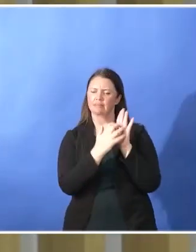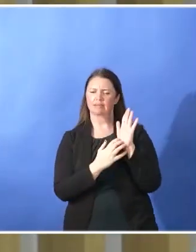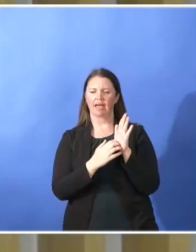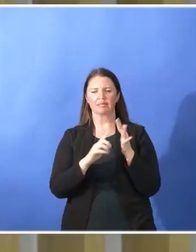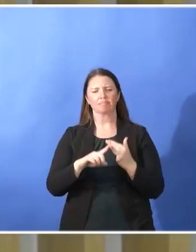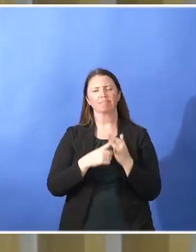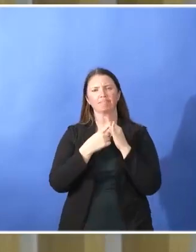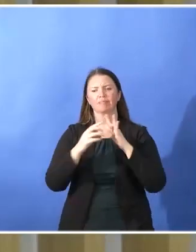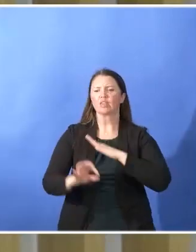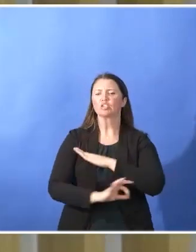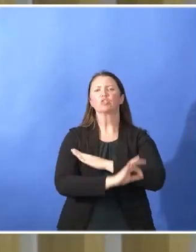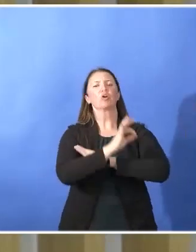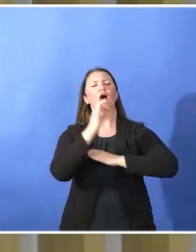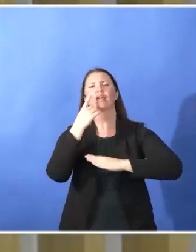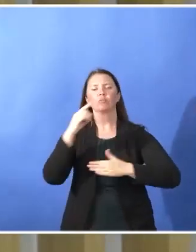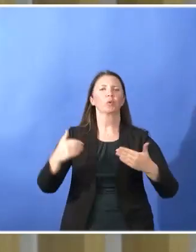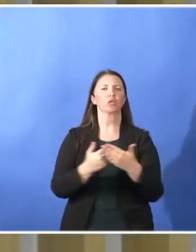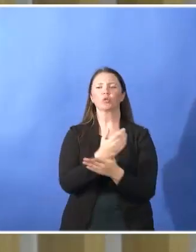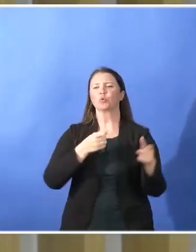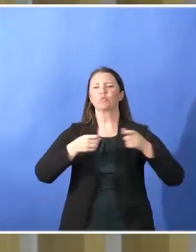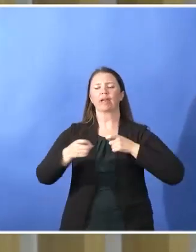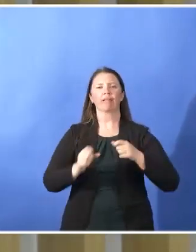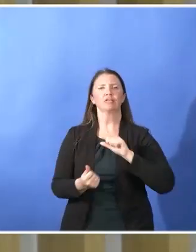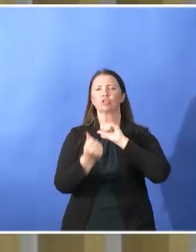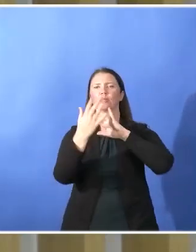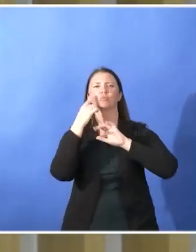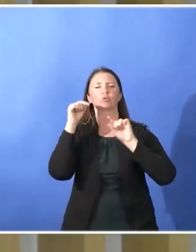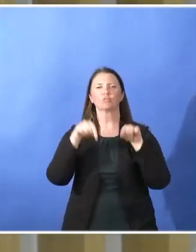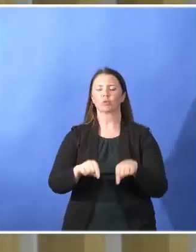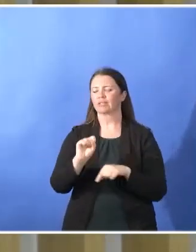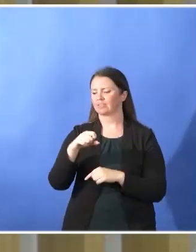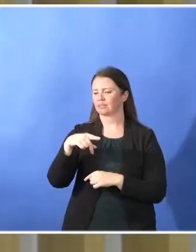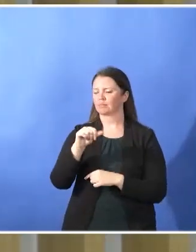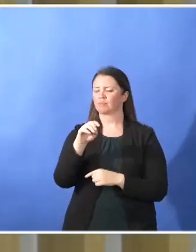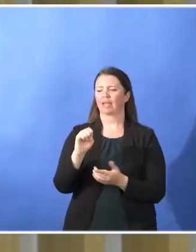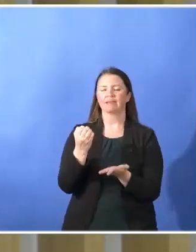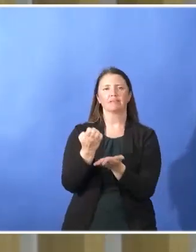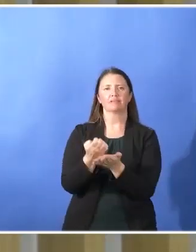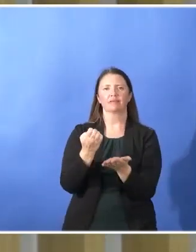SPACE ECONOMY, RULES THAT I HOPE WILL FORM THE BEDROCK OF